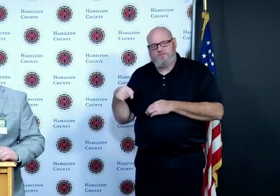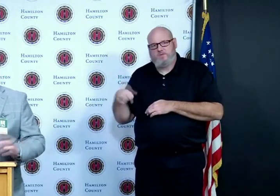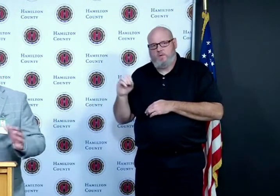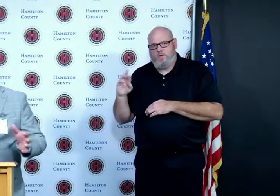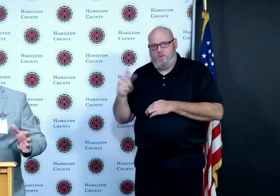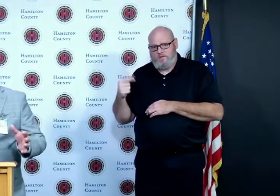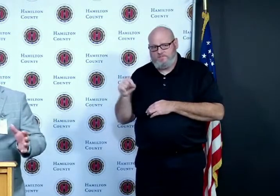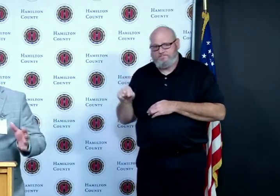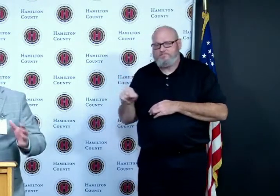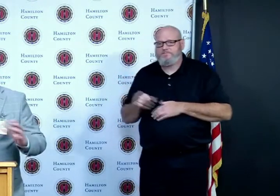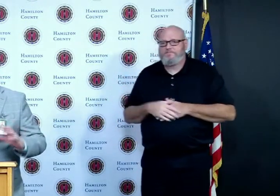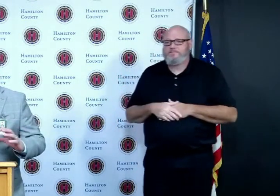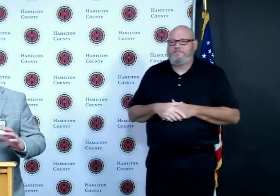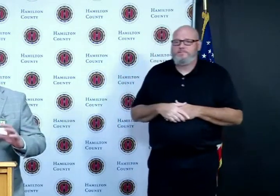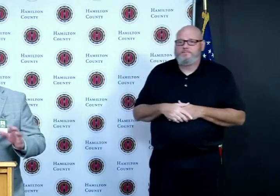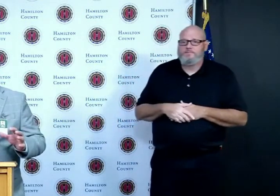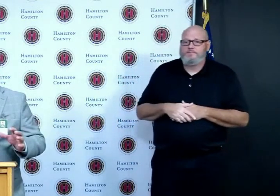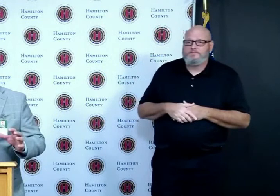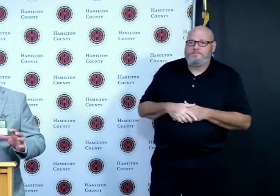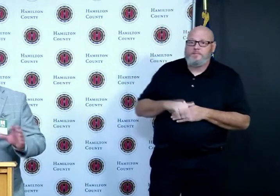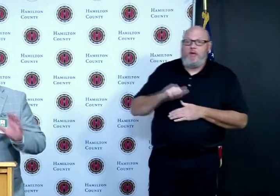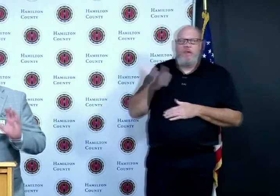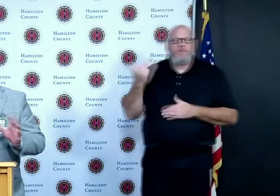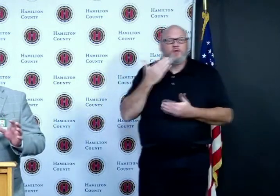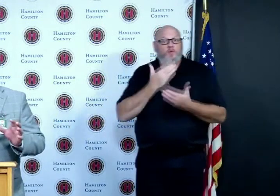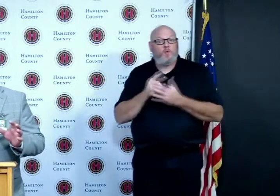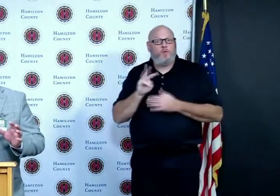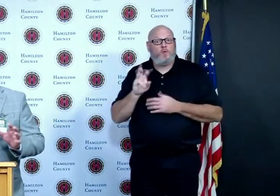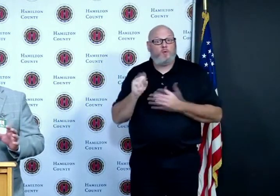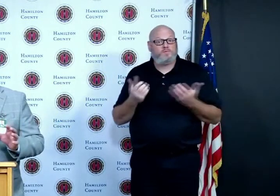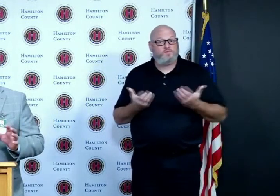Commissioner Driehaus shared some of the statistics but at a high level Hamilton